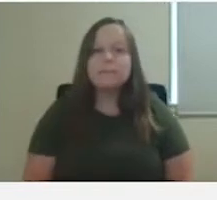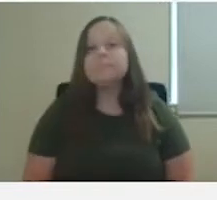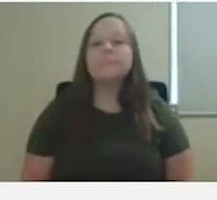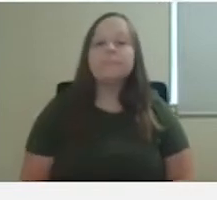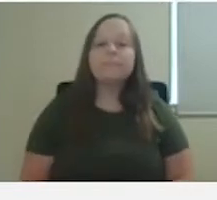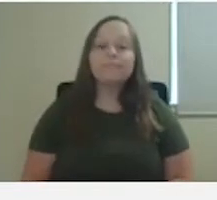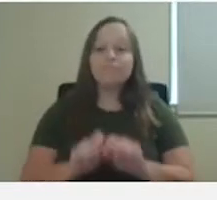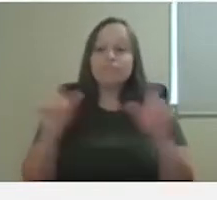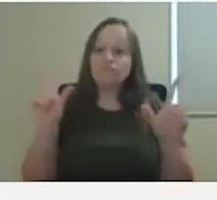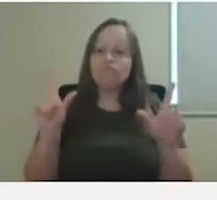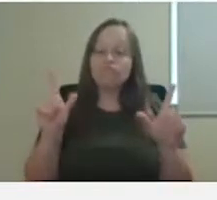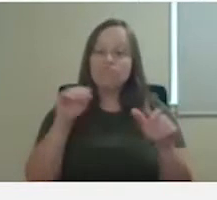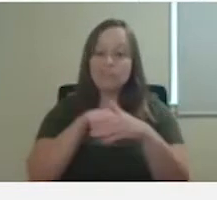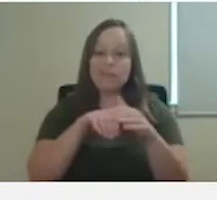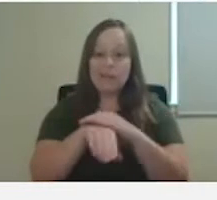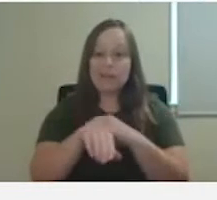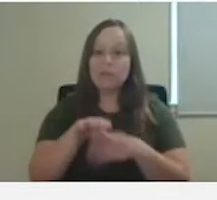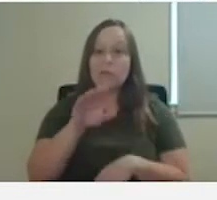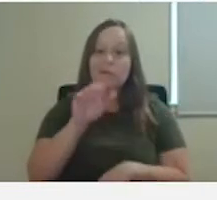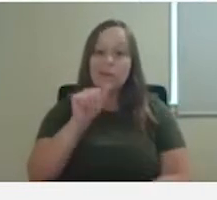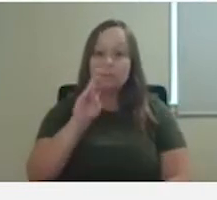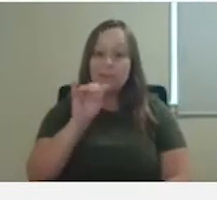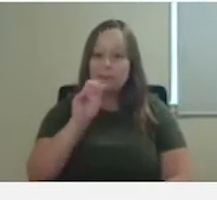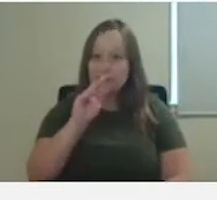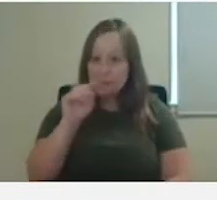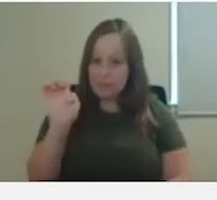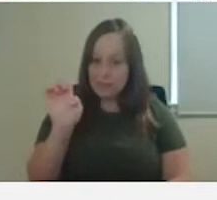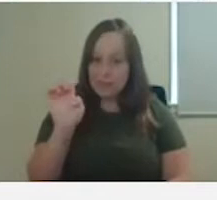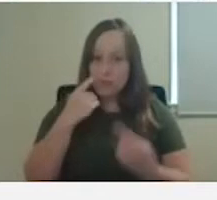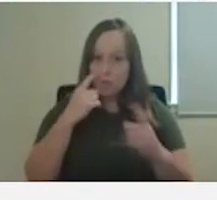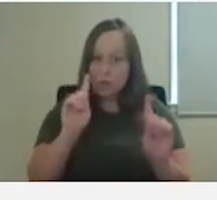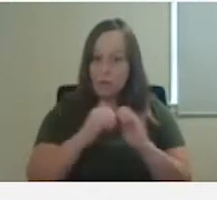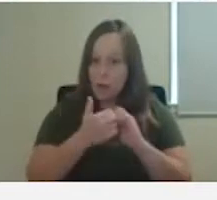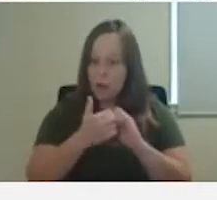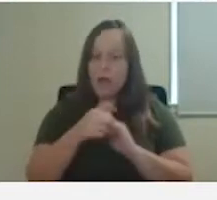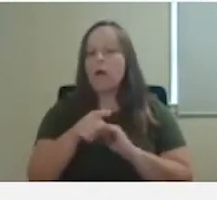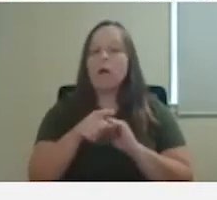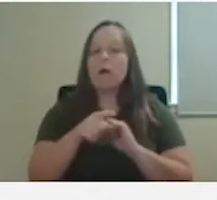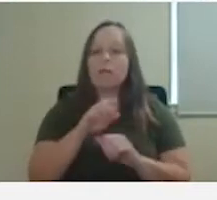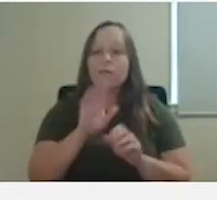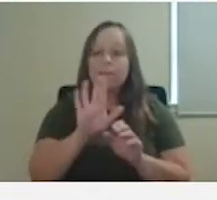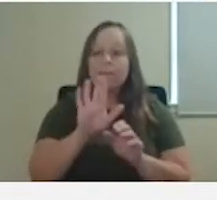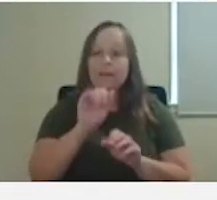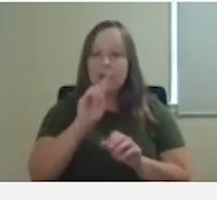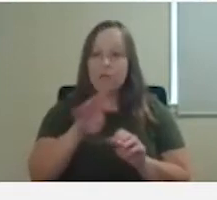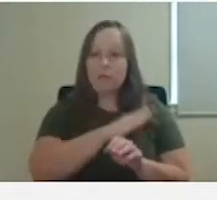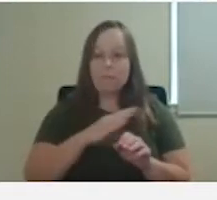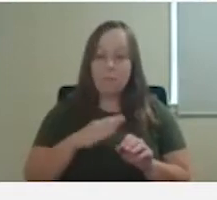And the way the accessible absentee ballot works is the Board of Elections Office will email you